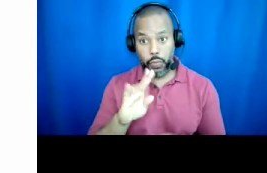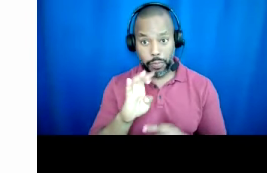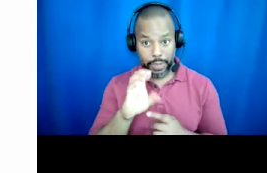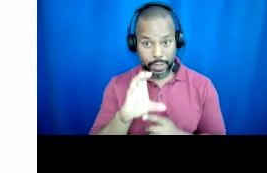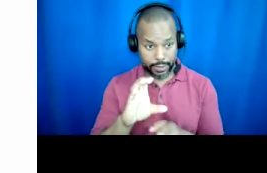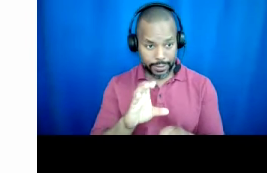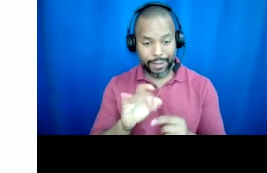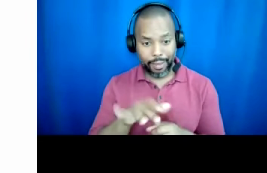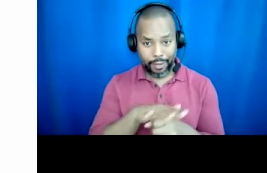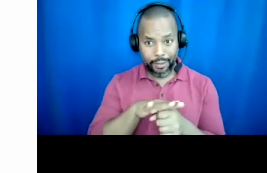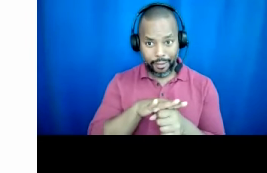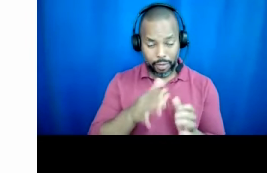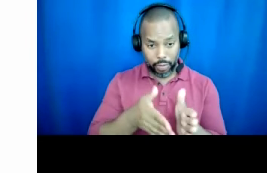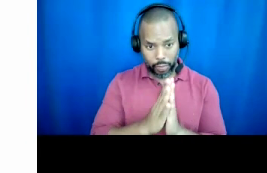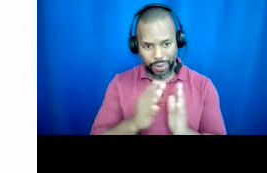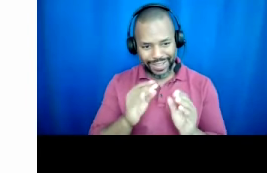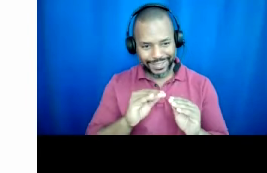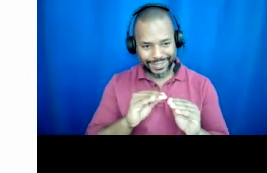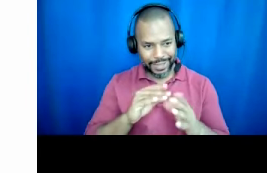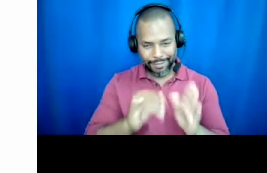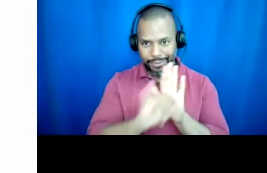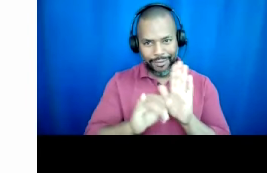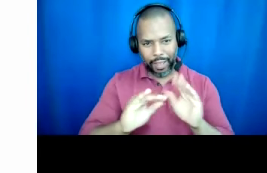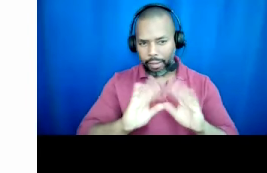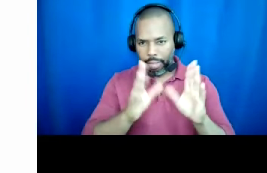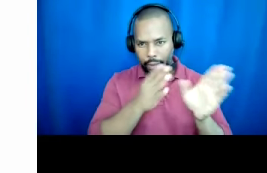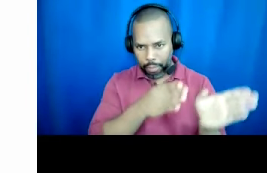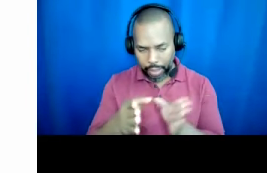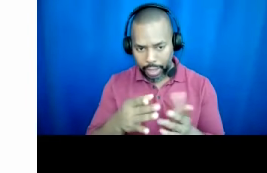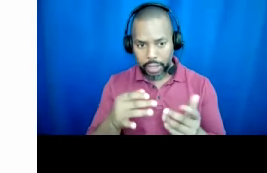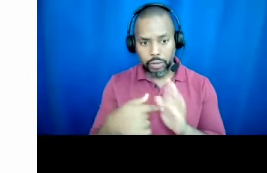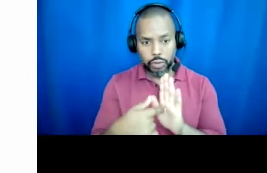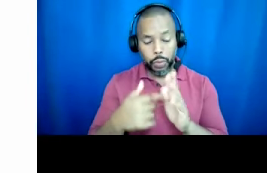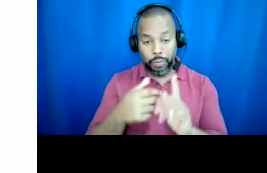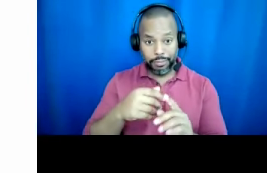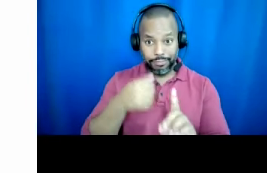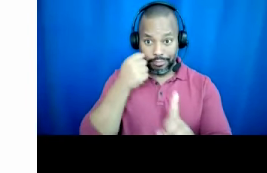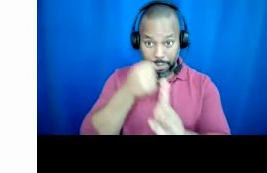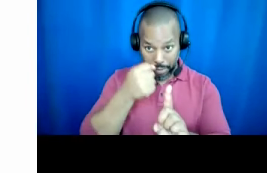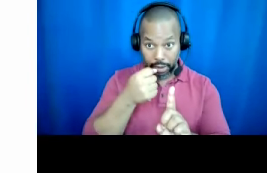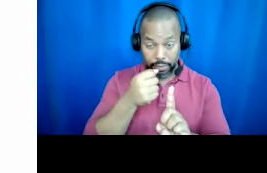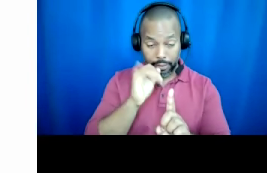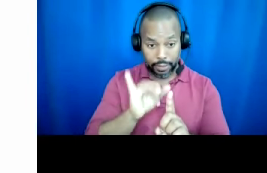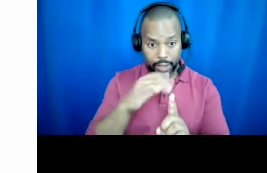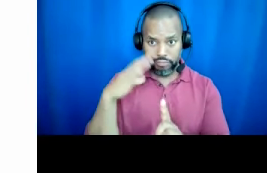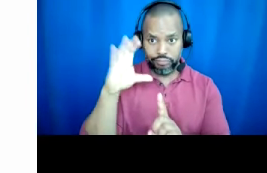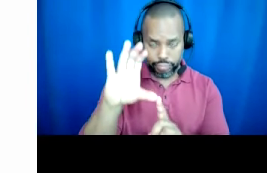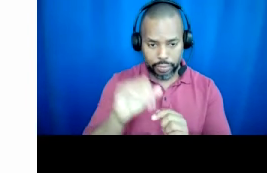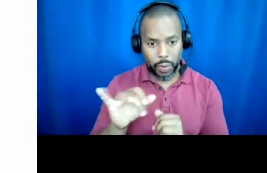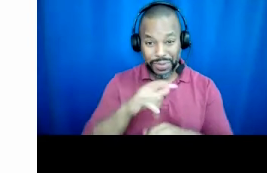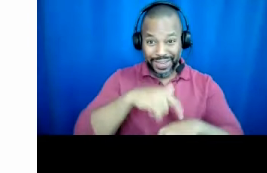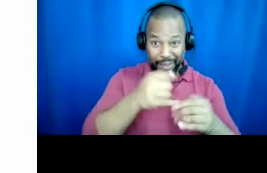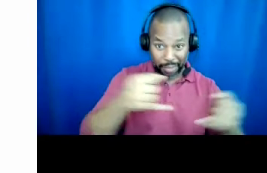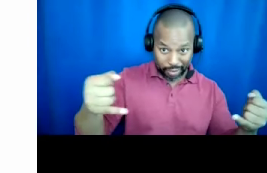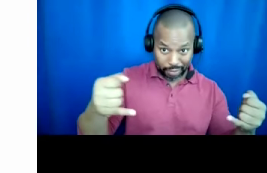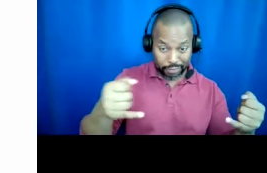request identify a clear plan to determine the impact of the allocation? Does the area indicate a timeline, relevant evaluation